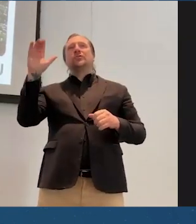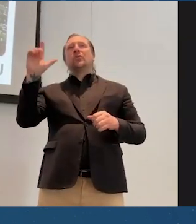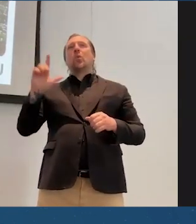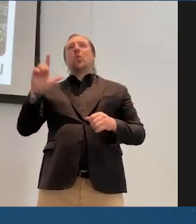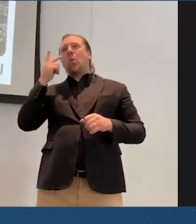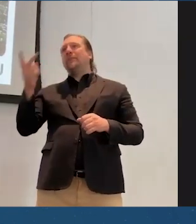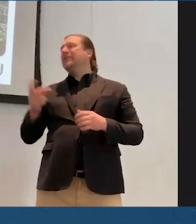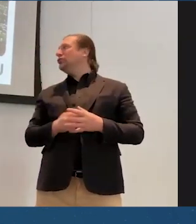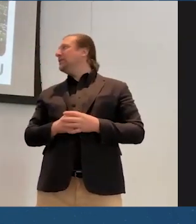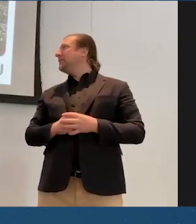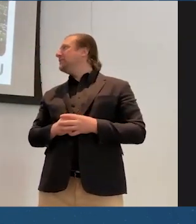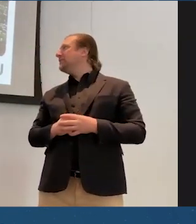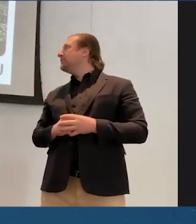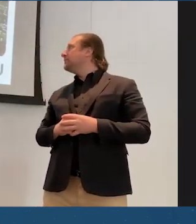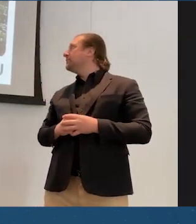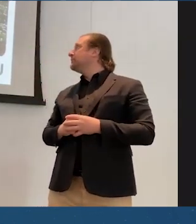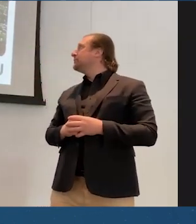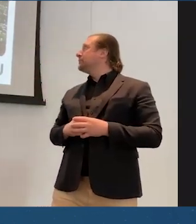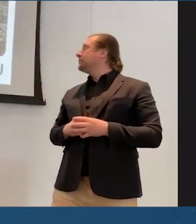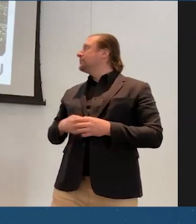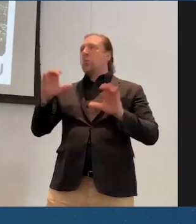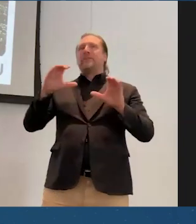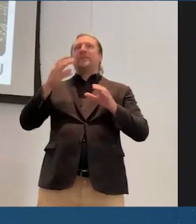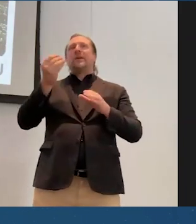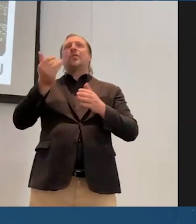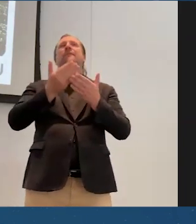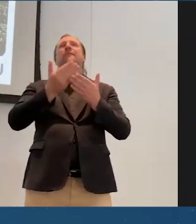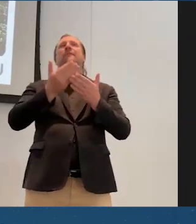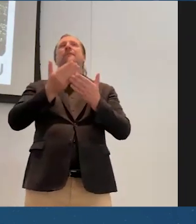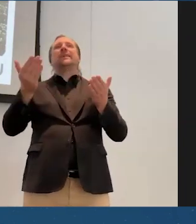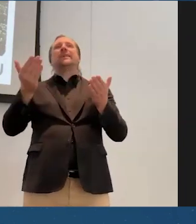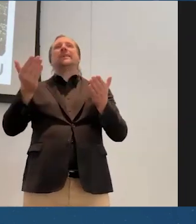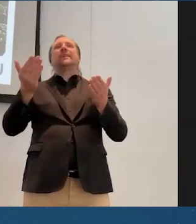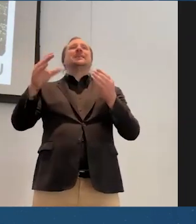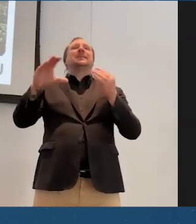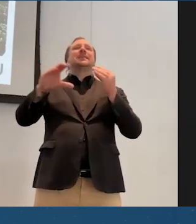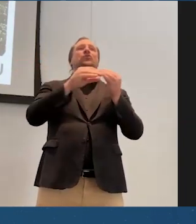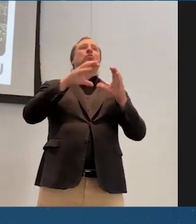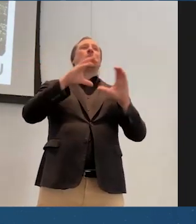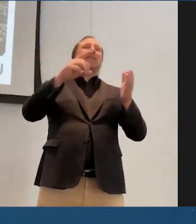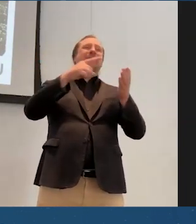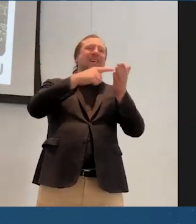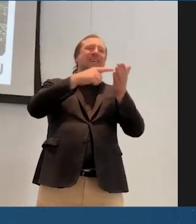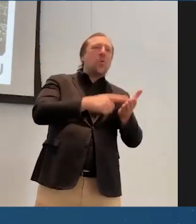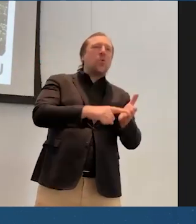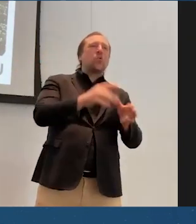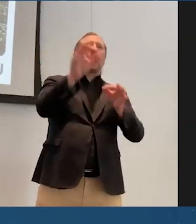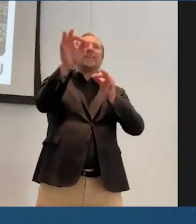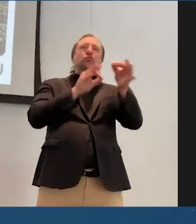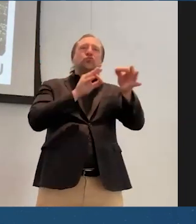And so we've done a few things, in addition to a lot of exploratory descriptions.